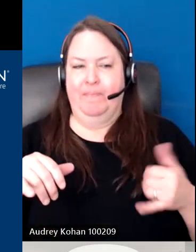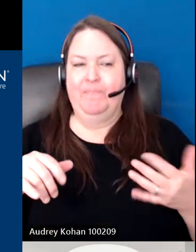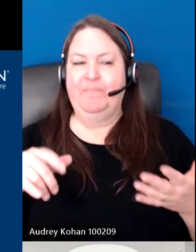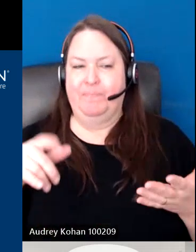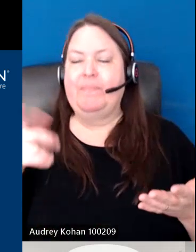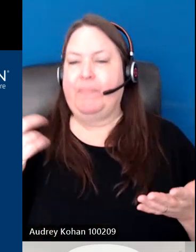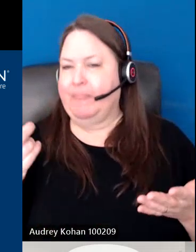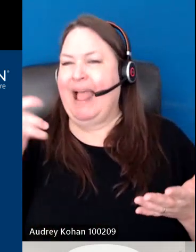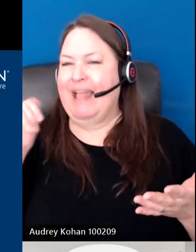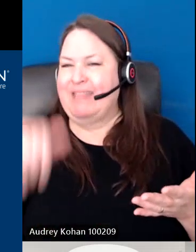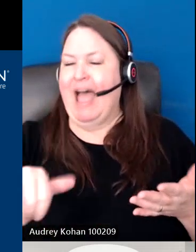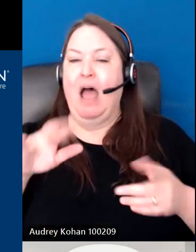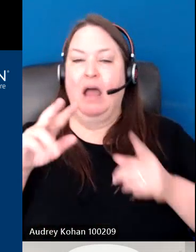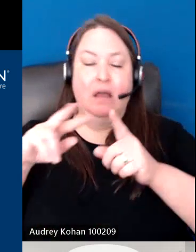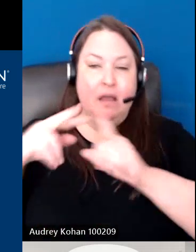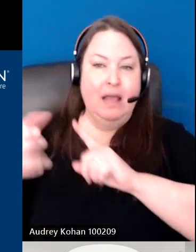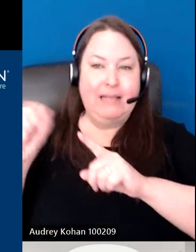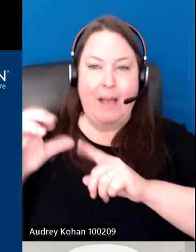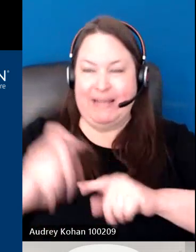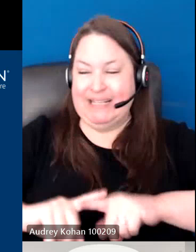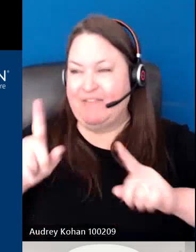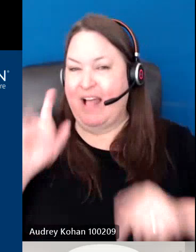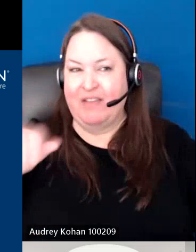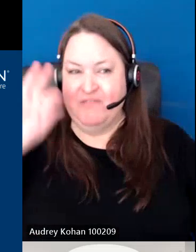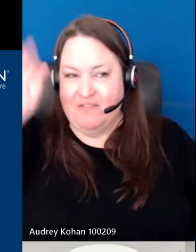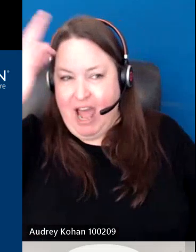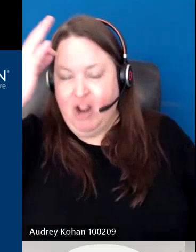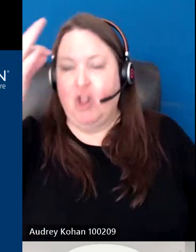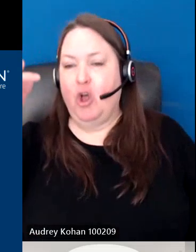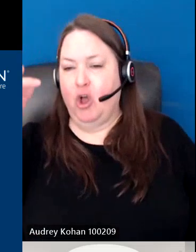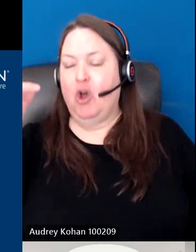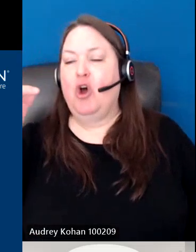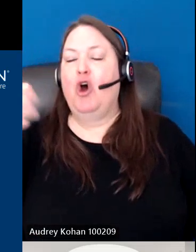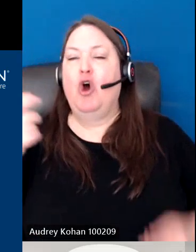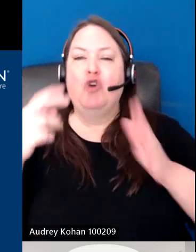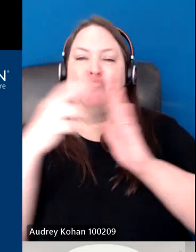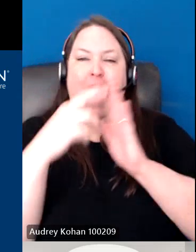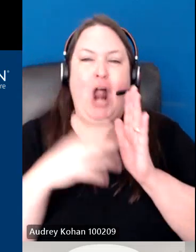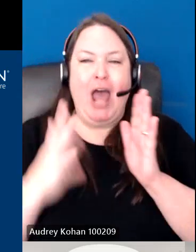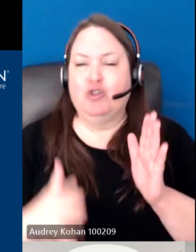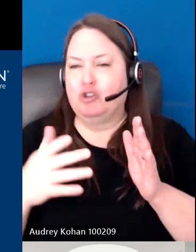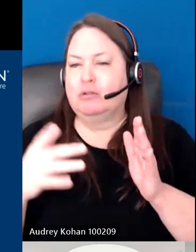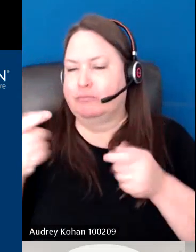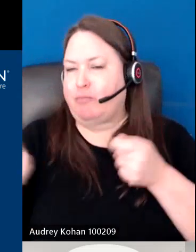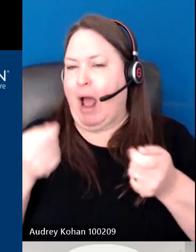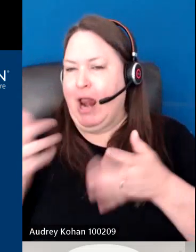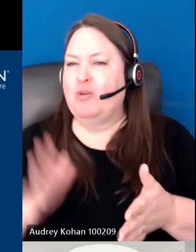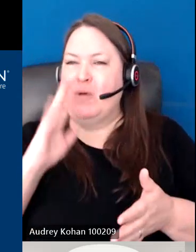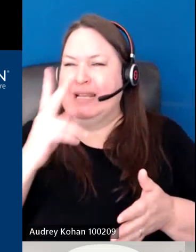little different that the federal Regulators see it differently they have the way the means uh the